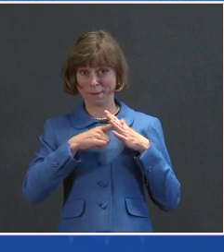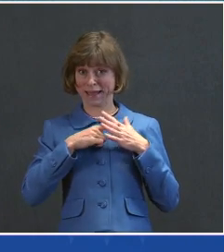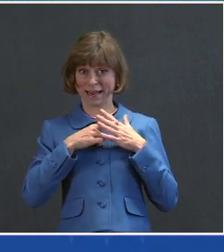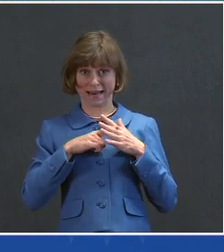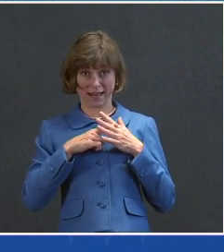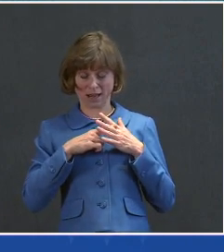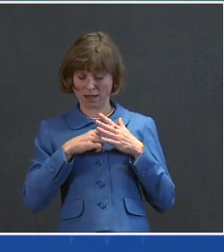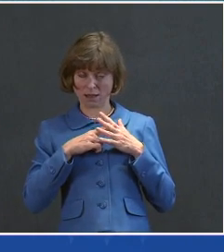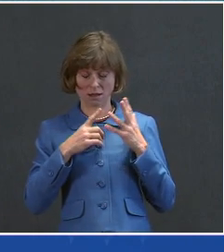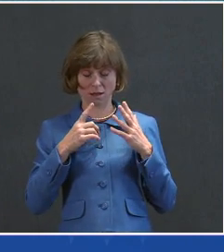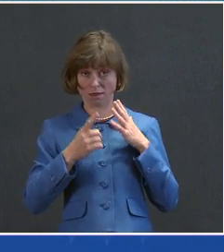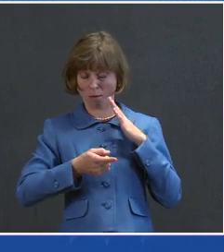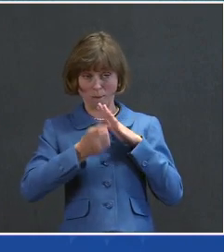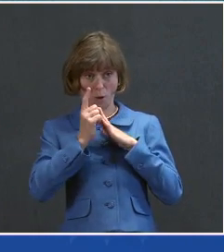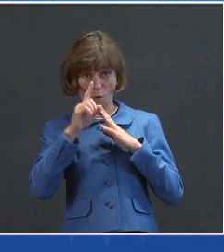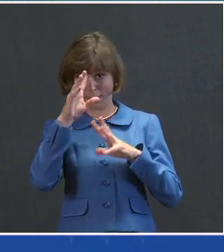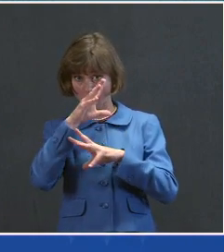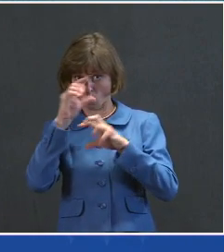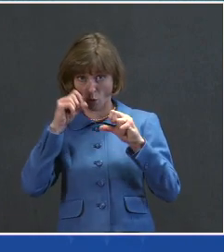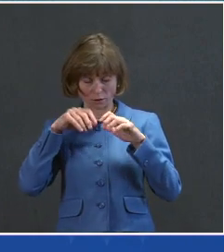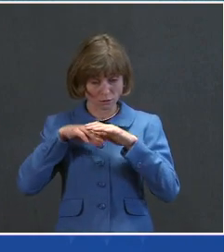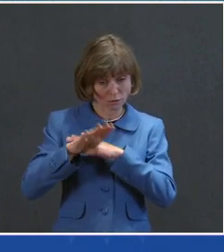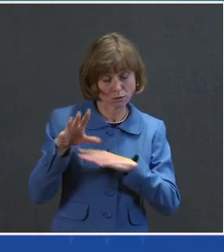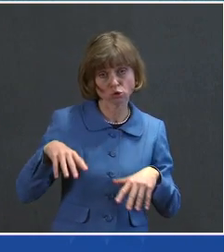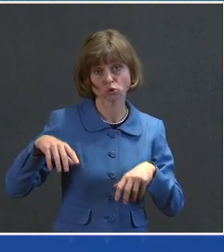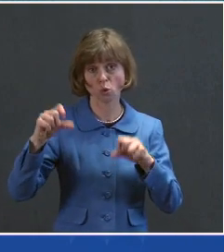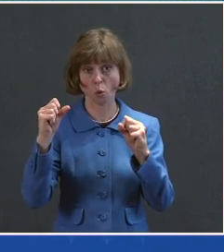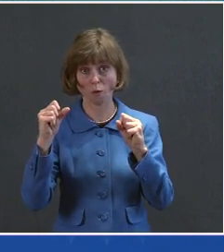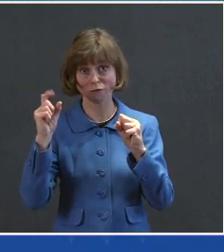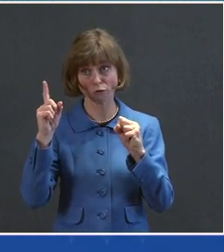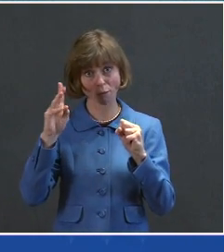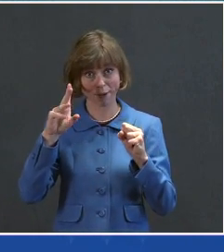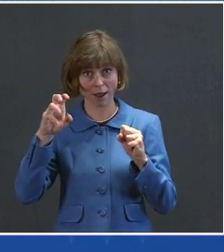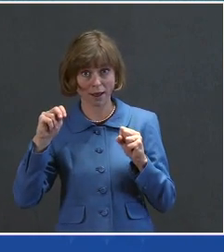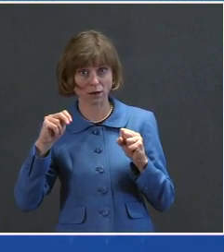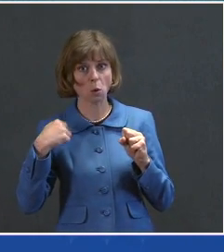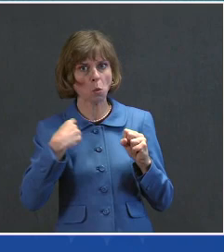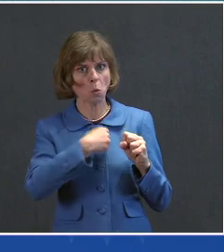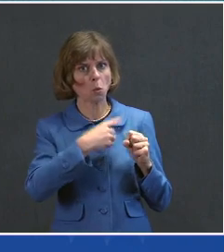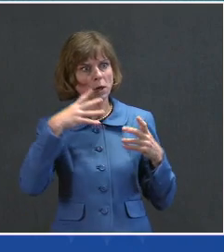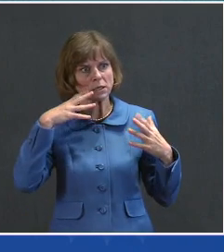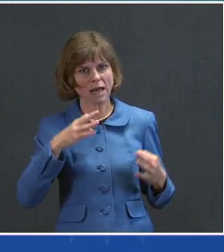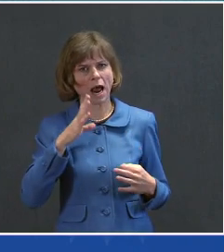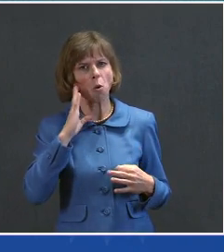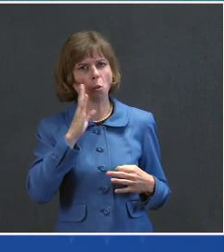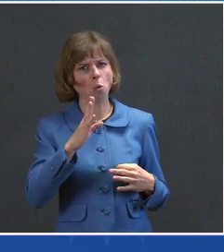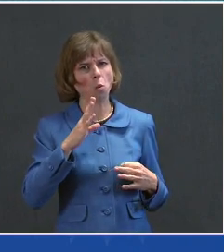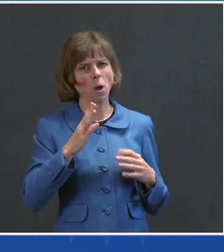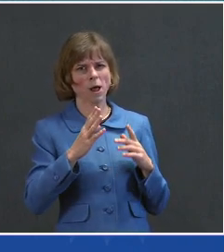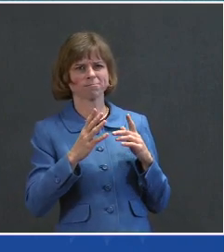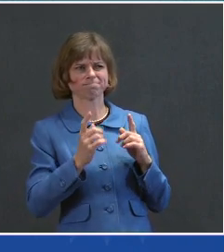from the moment the President came into office, we were going to treat that relationship differently. And we did not wait for the release